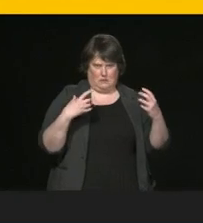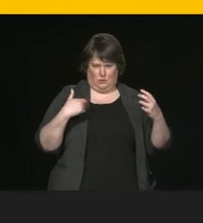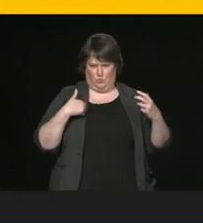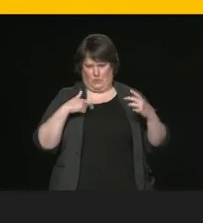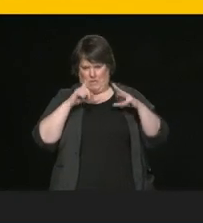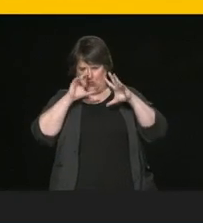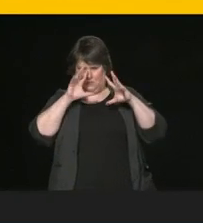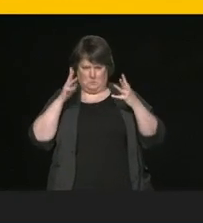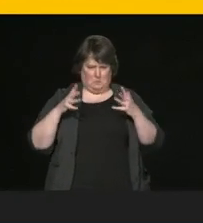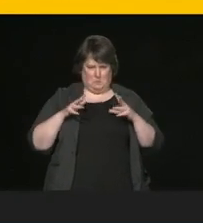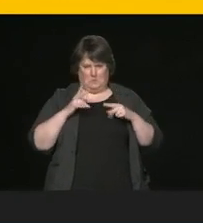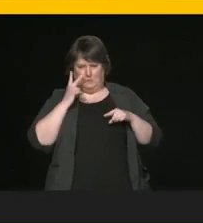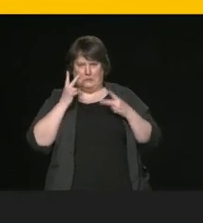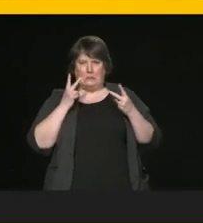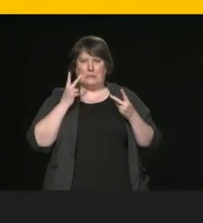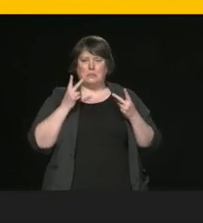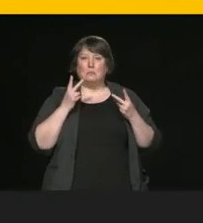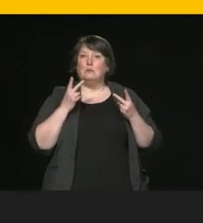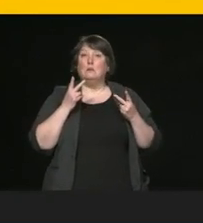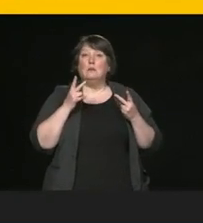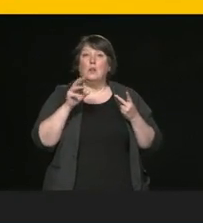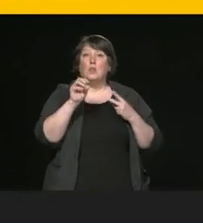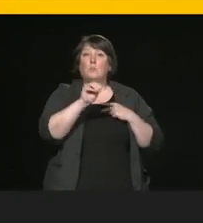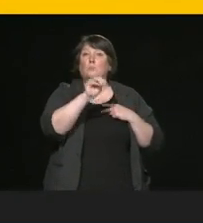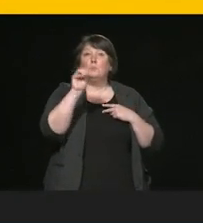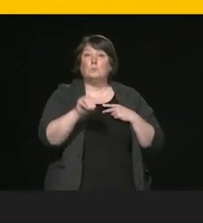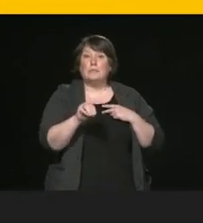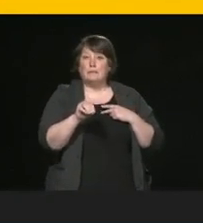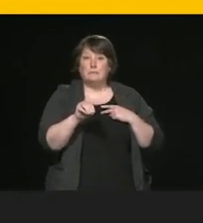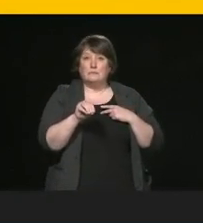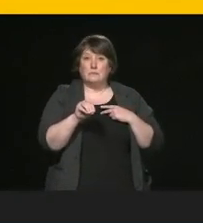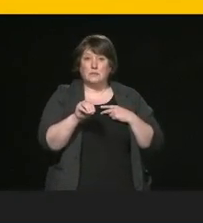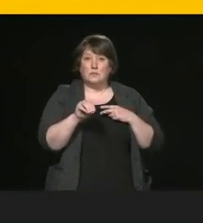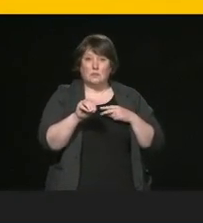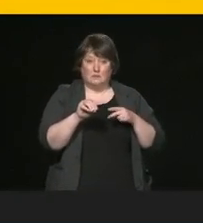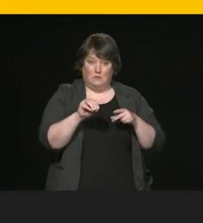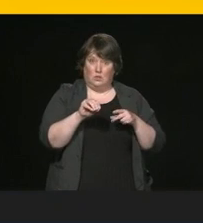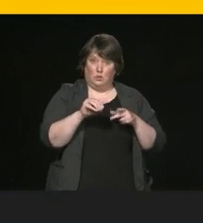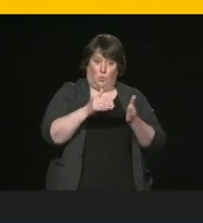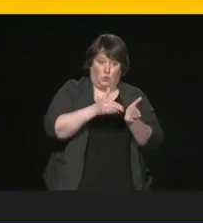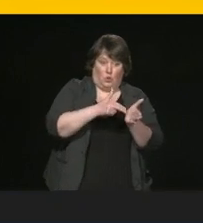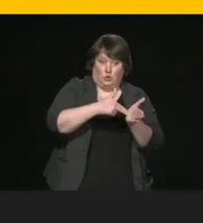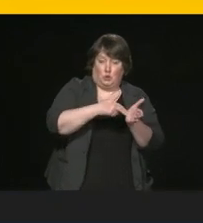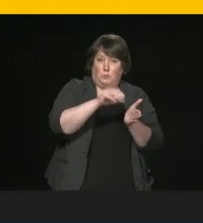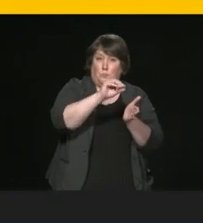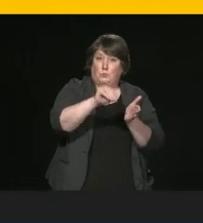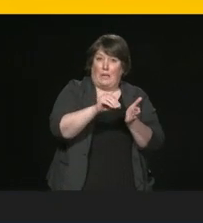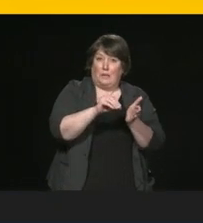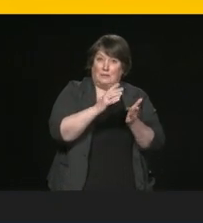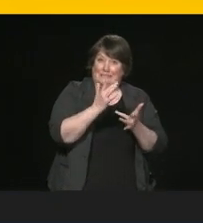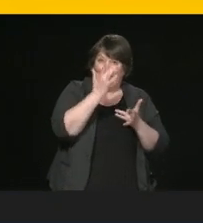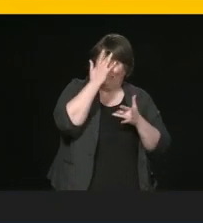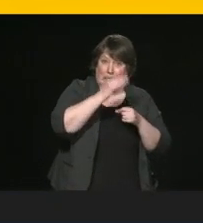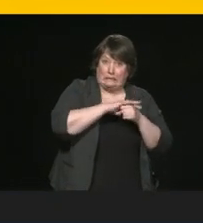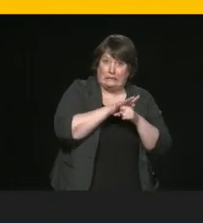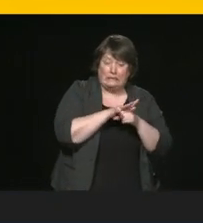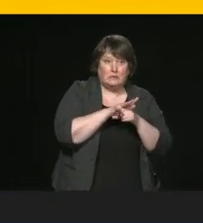WITH INFORMATION THAT WE CAN GLEAN THE PERCENTAGE OF CASES